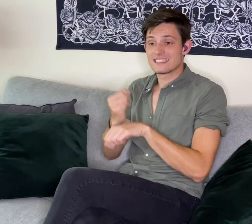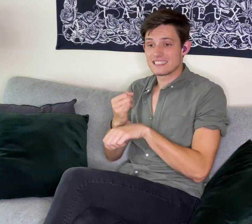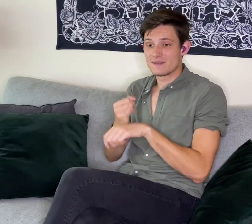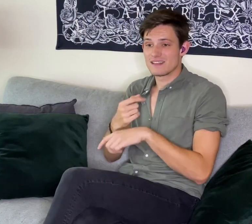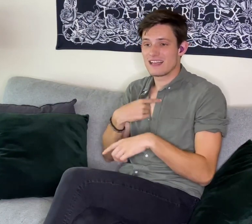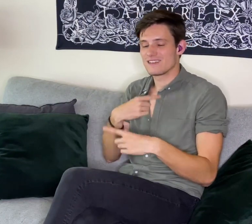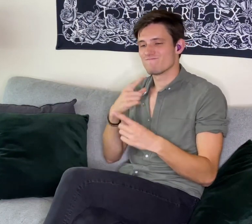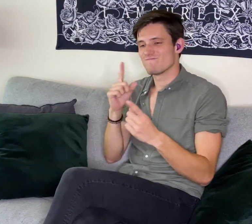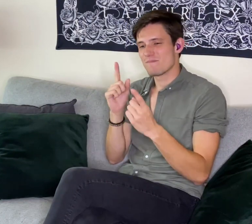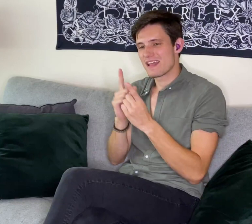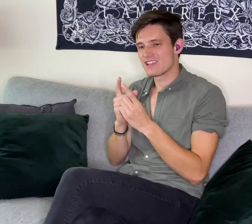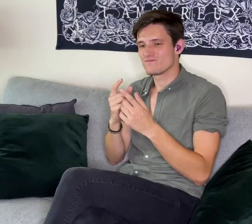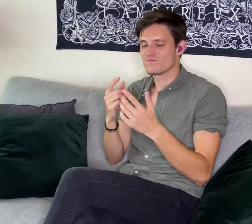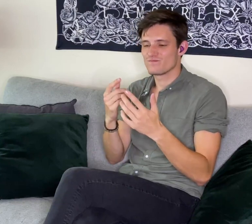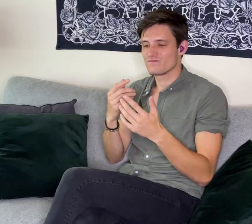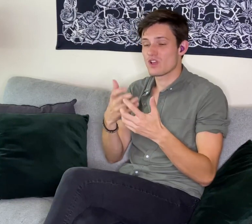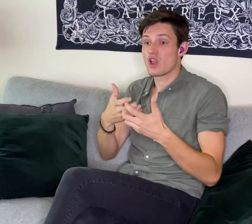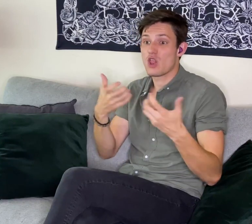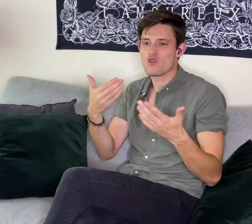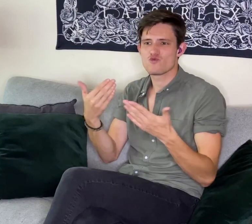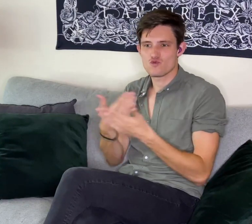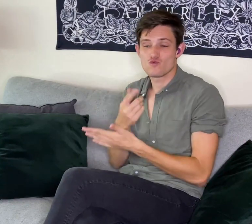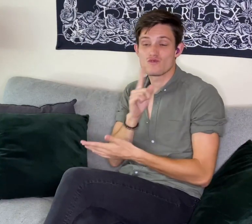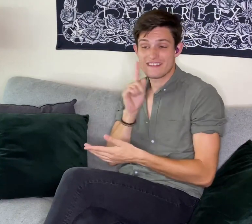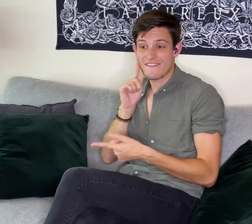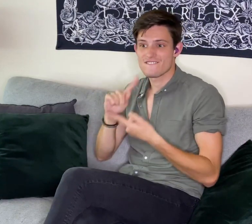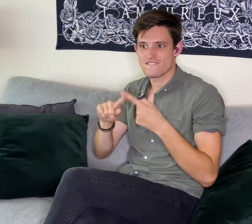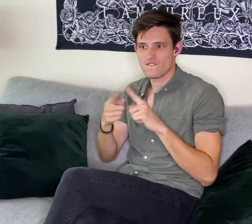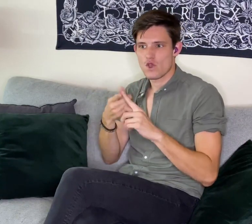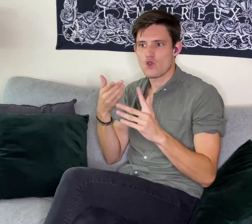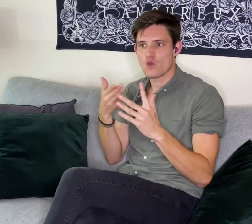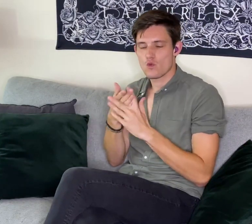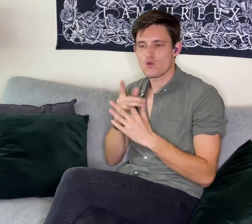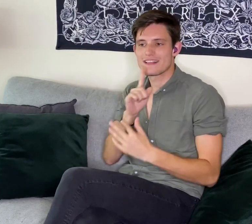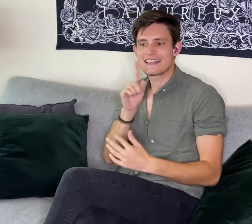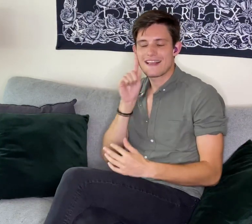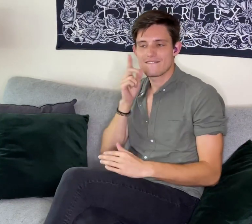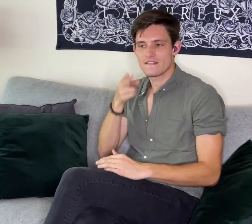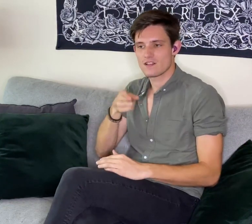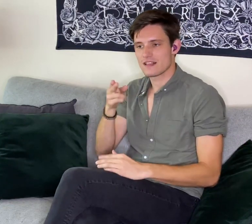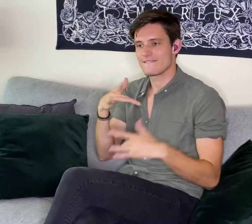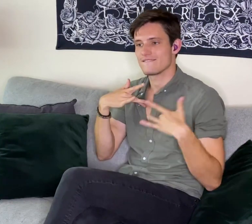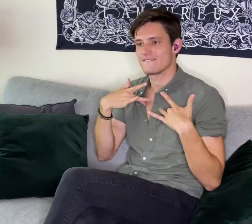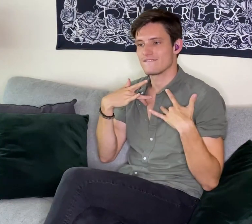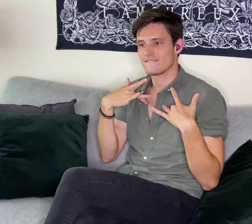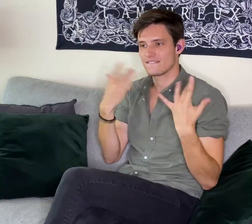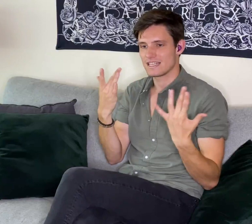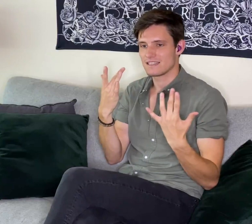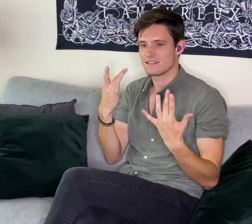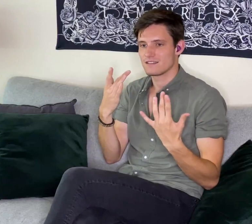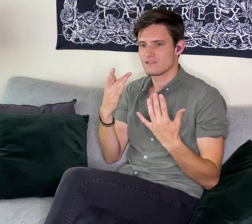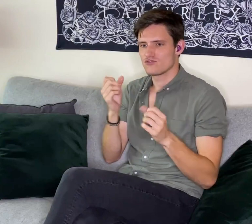When I met new deaf friends through a Deaf/hard-of-hearing event